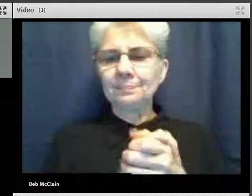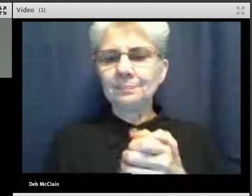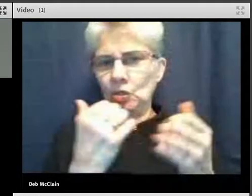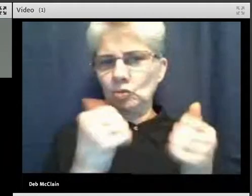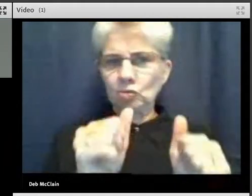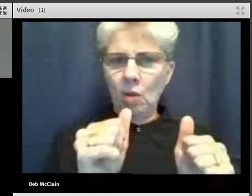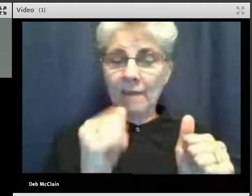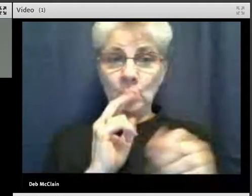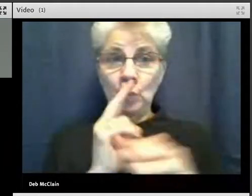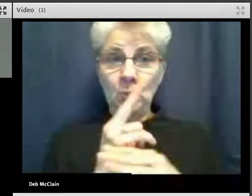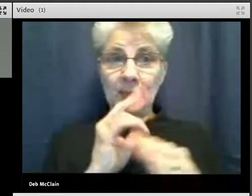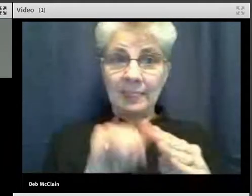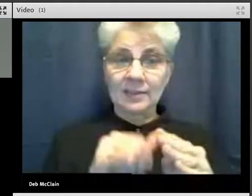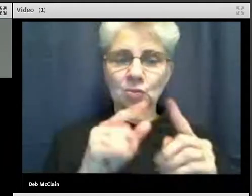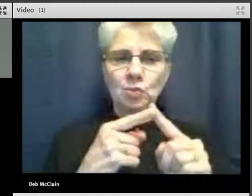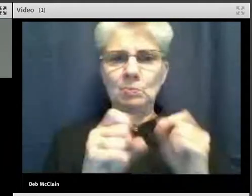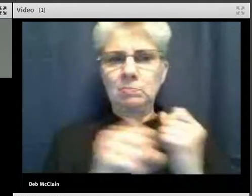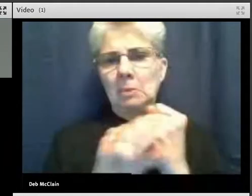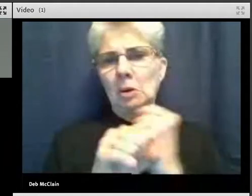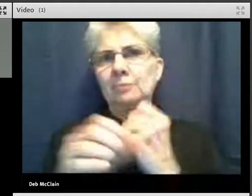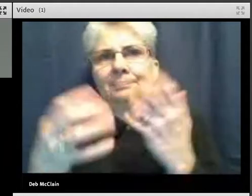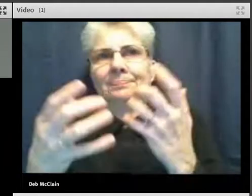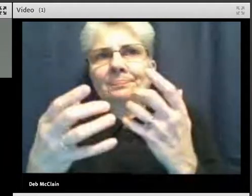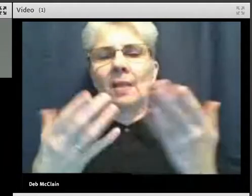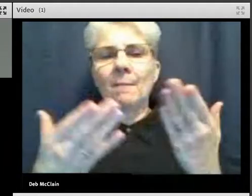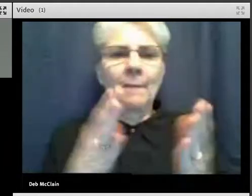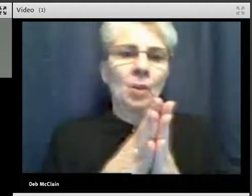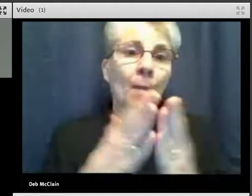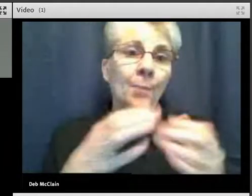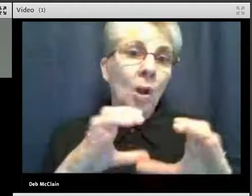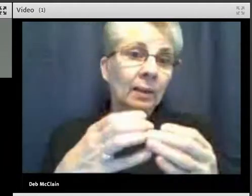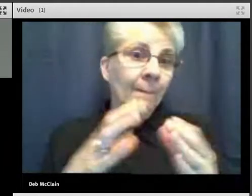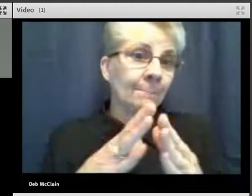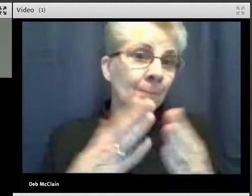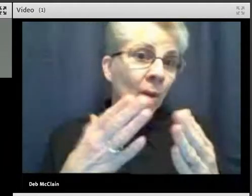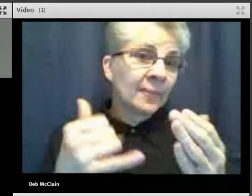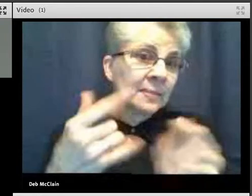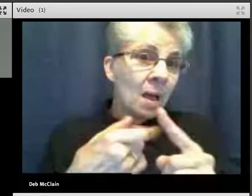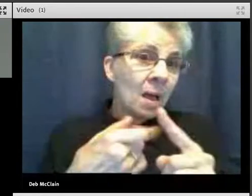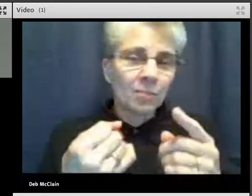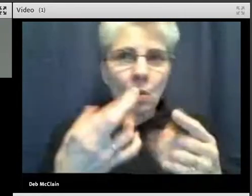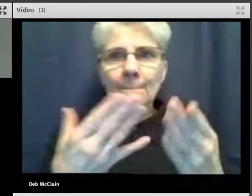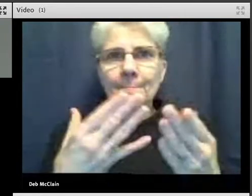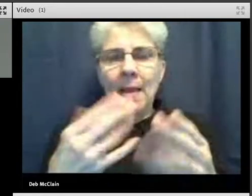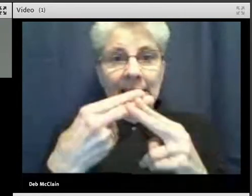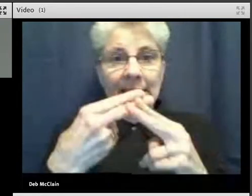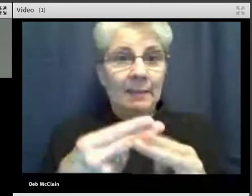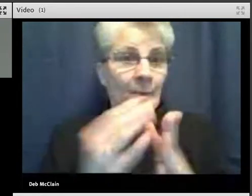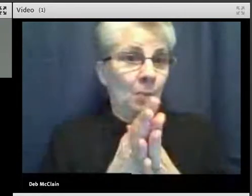And, you know, and if you're... Try if you were using this to promote maybe your book club book this month,